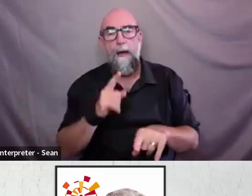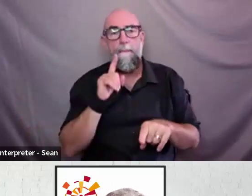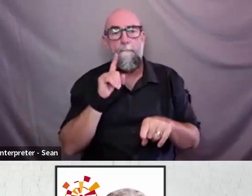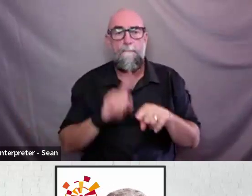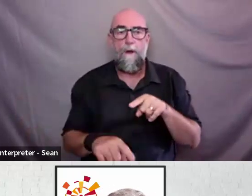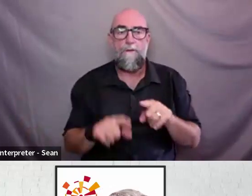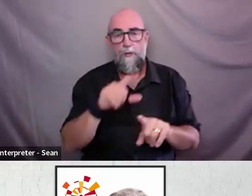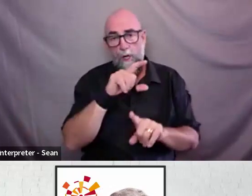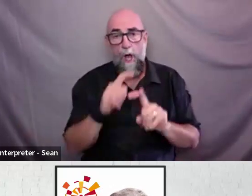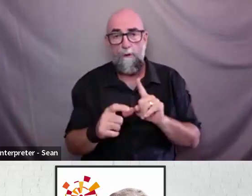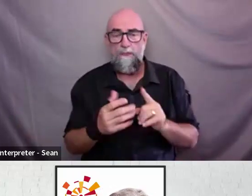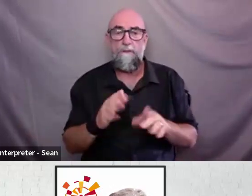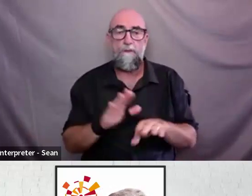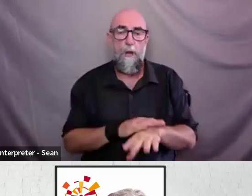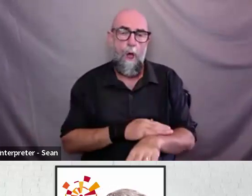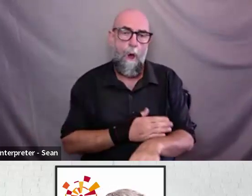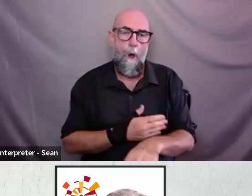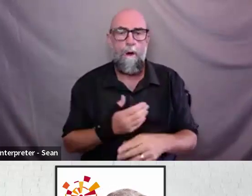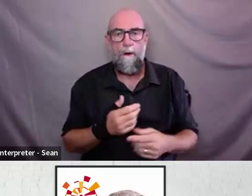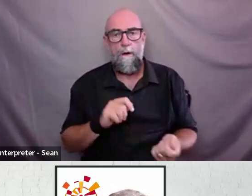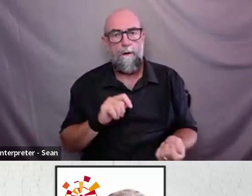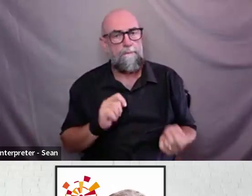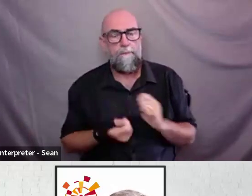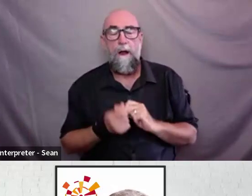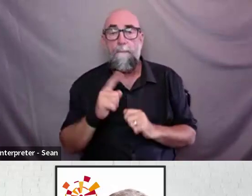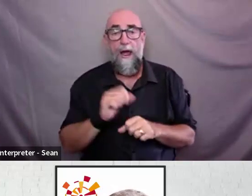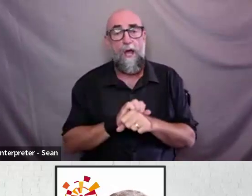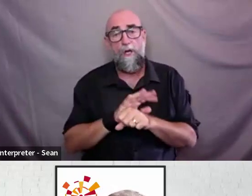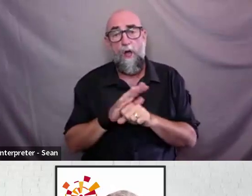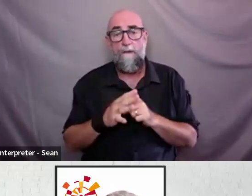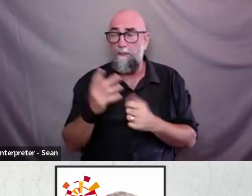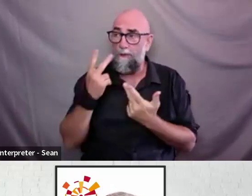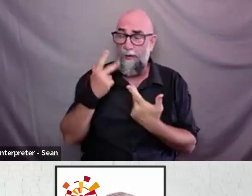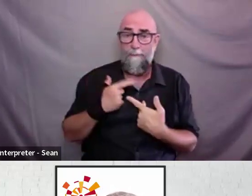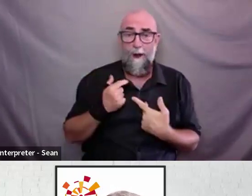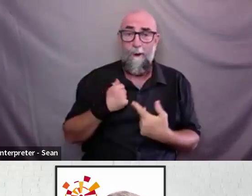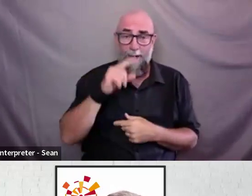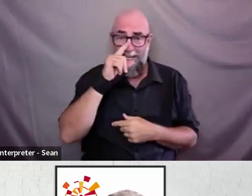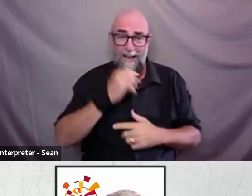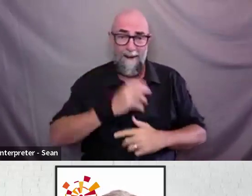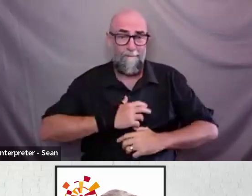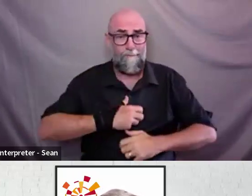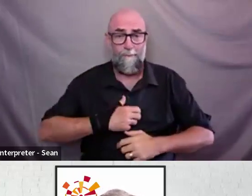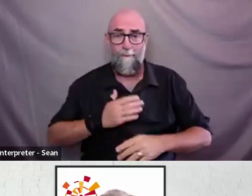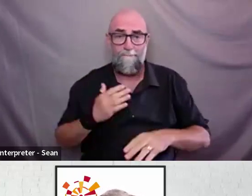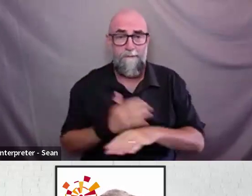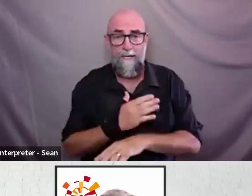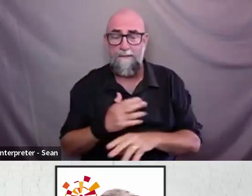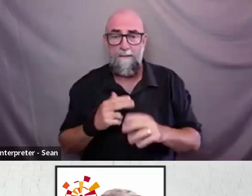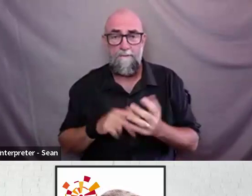been shown that only have prices, with COVID, when we have a crisis , we can move quickly. How do we challenge